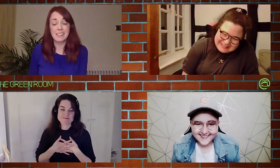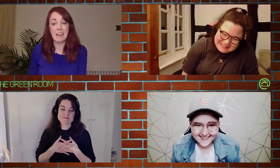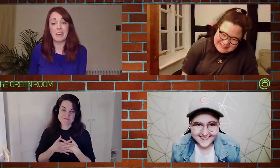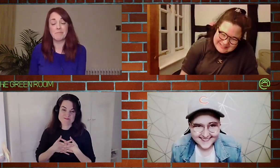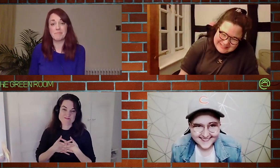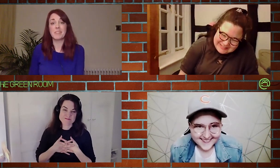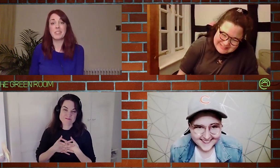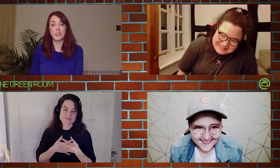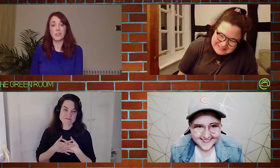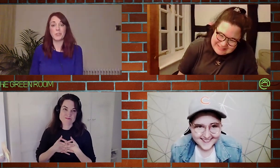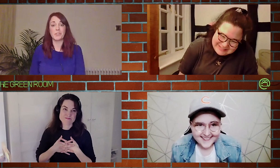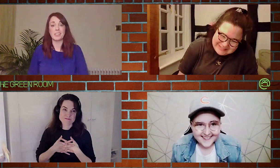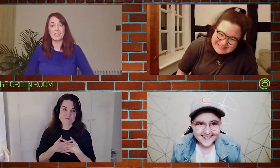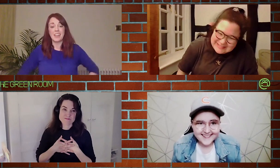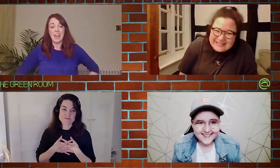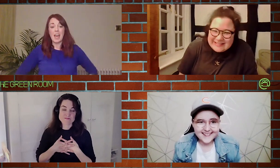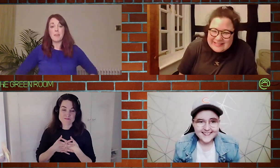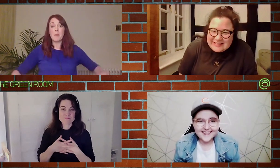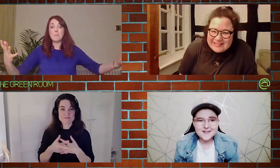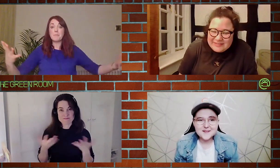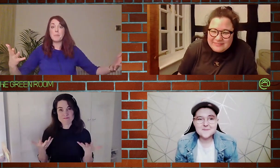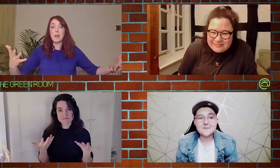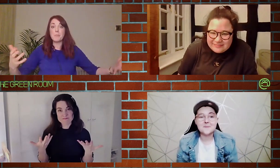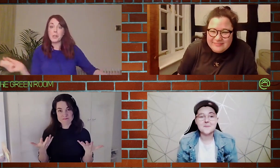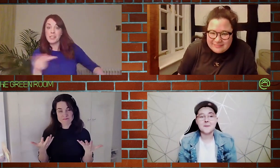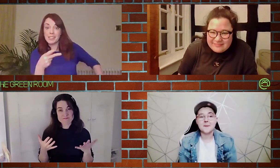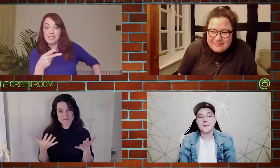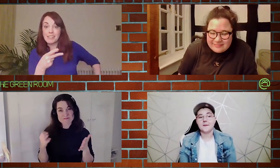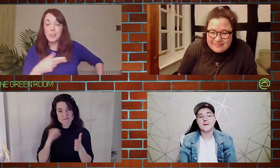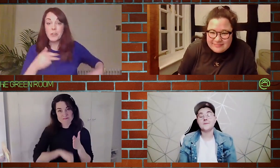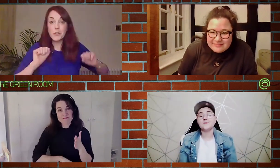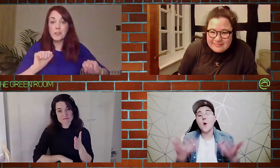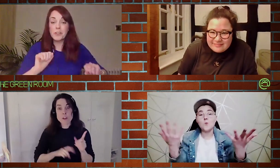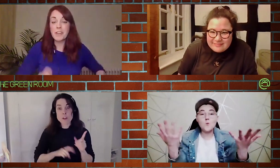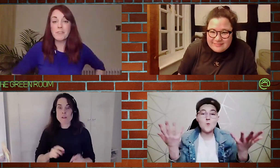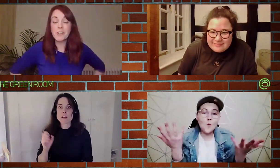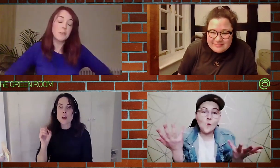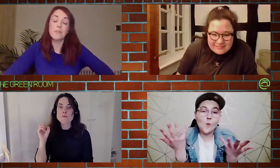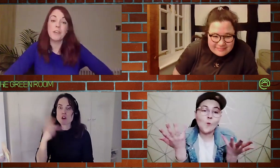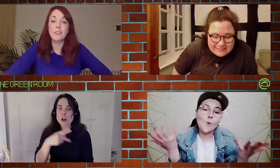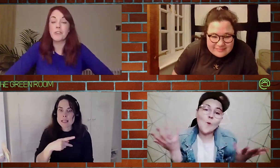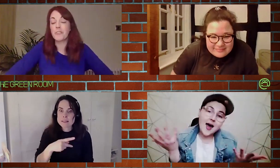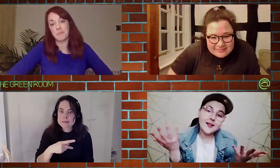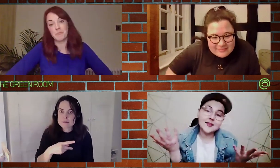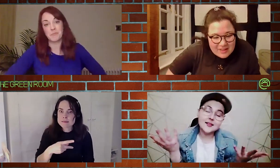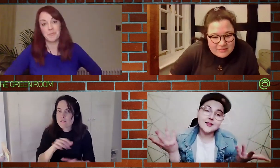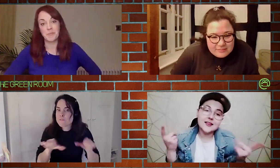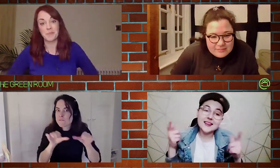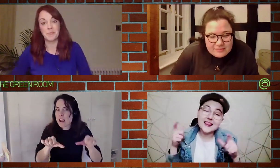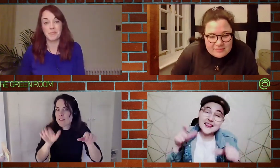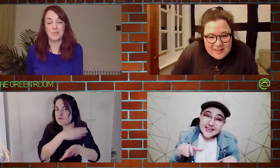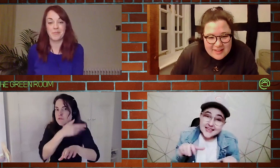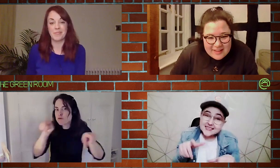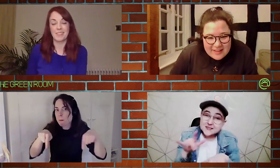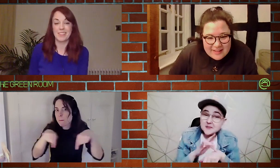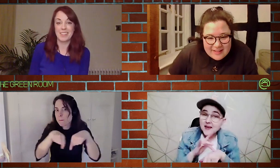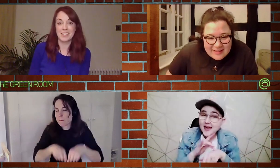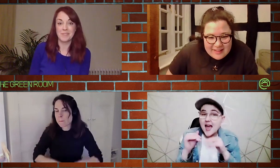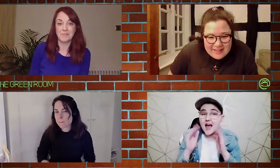These struggles are real. And Brooklyn? Your favorite favorite Green Room.